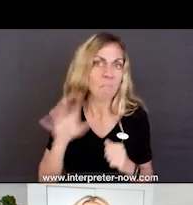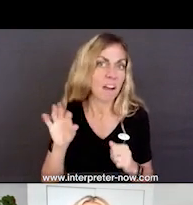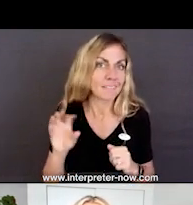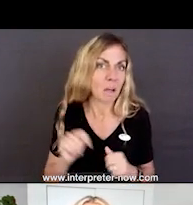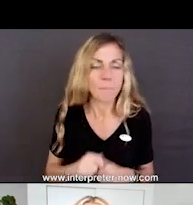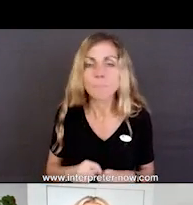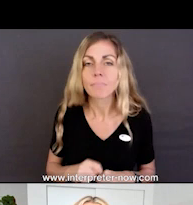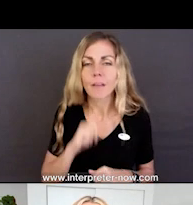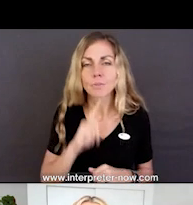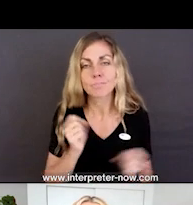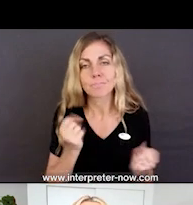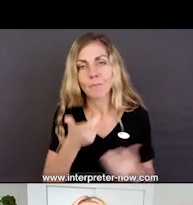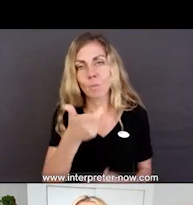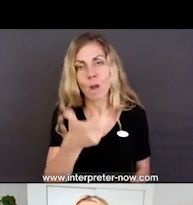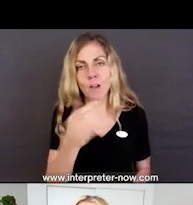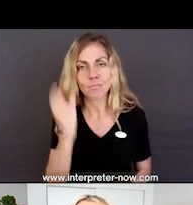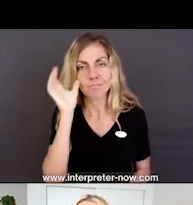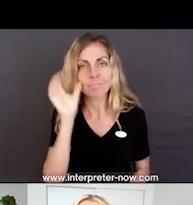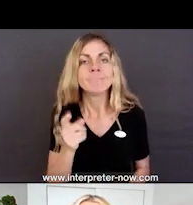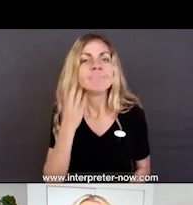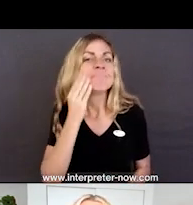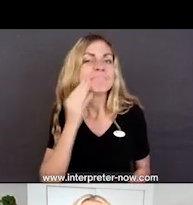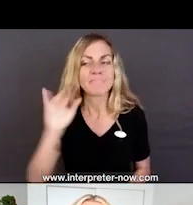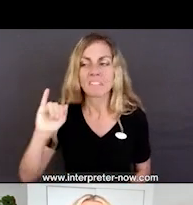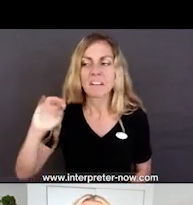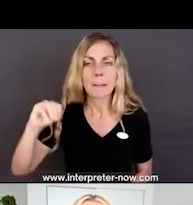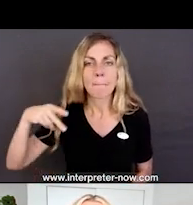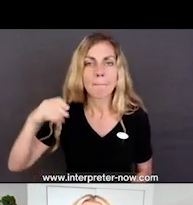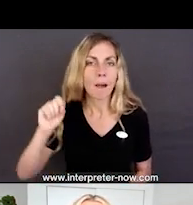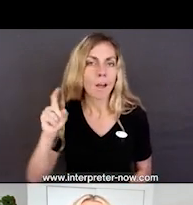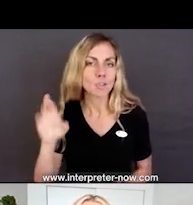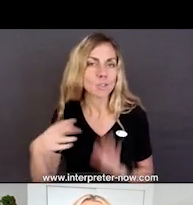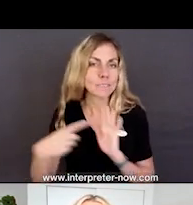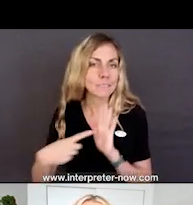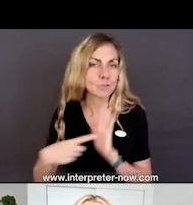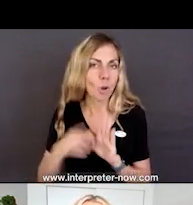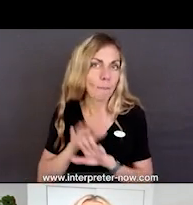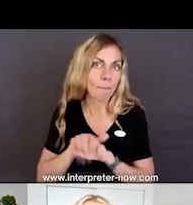I'm sure many of you listening and watching have experienced imposter syndrome at one